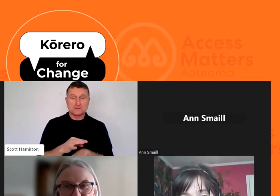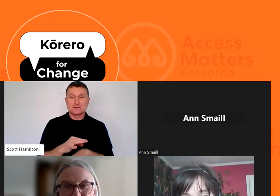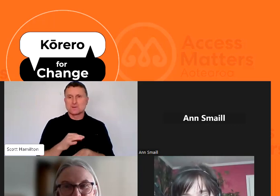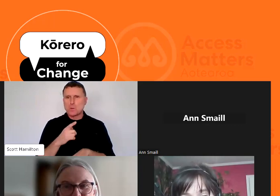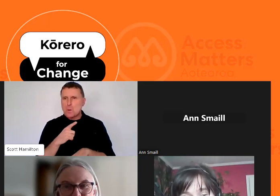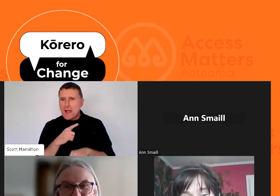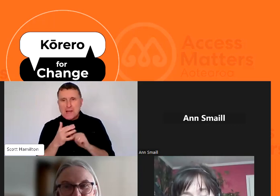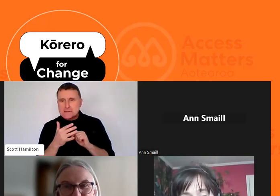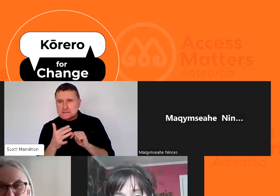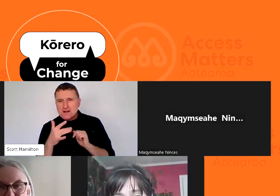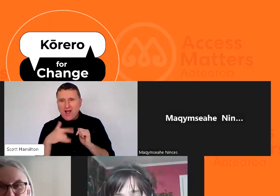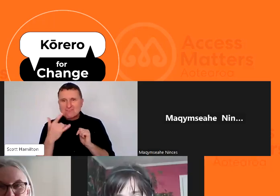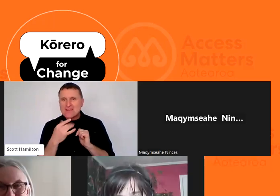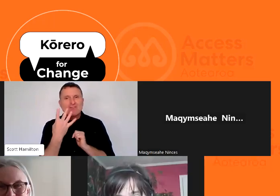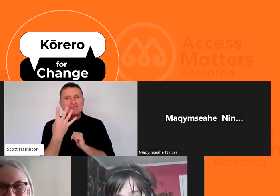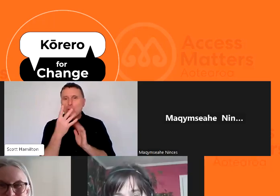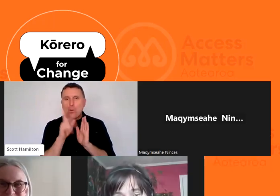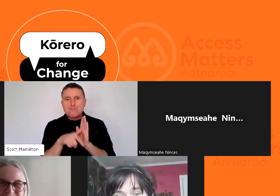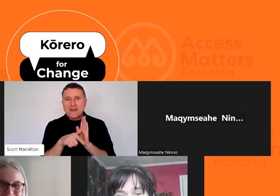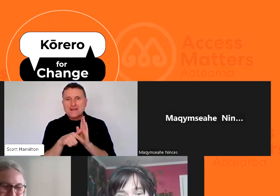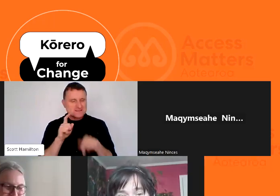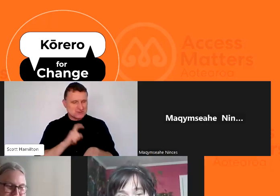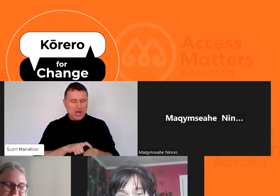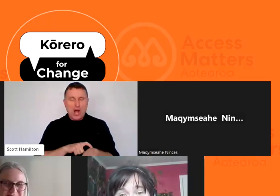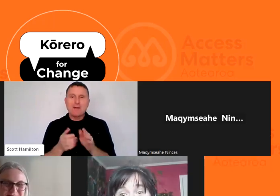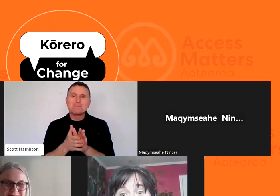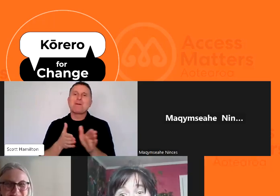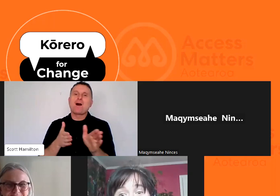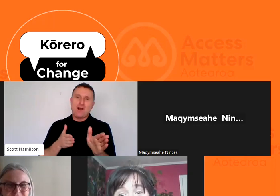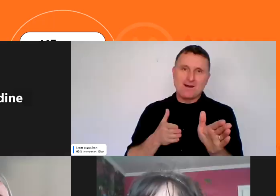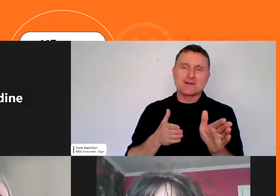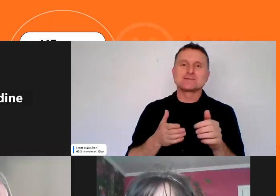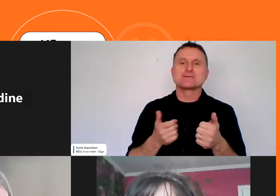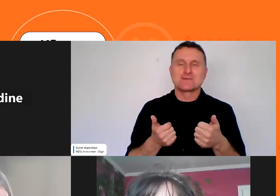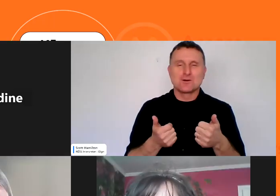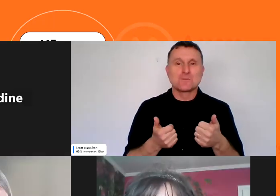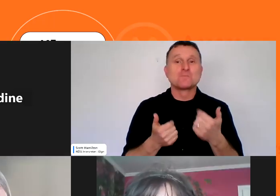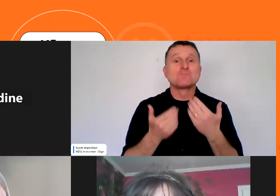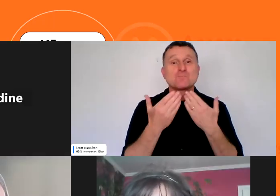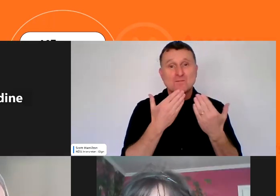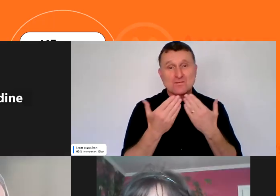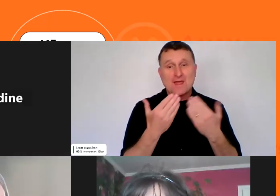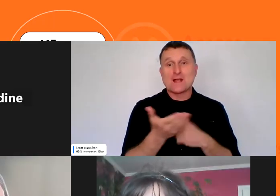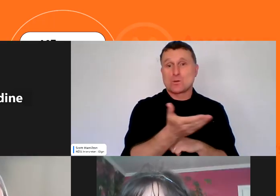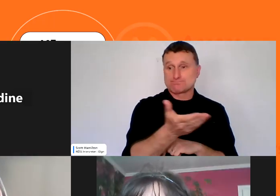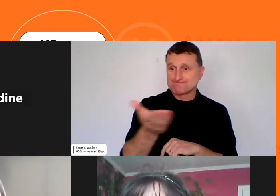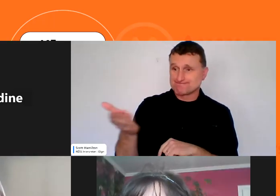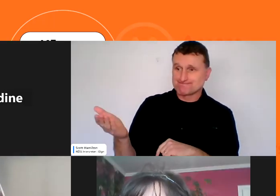by 4 minutes or so, so yay us. Thank you for the richness and